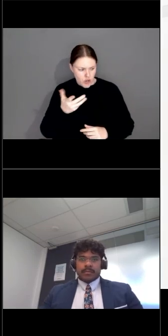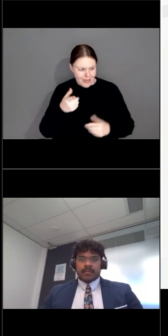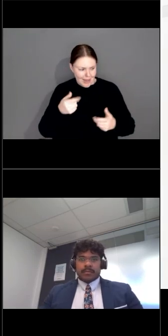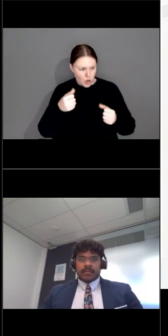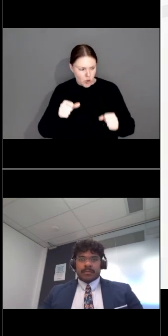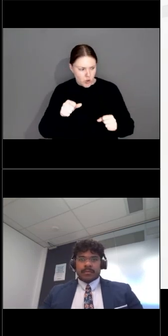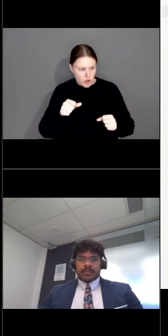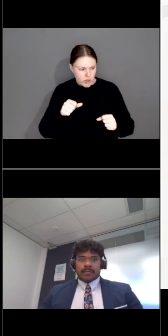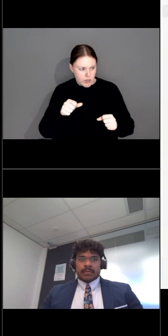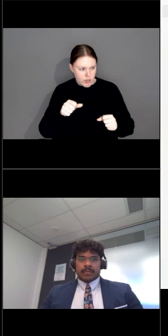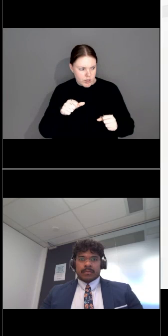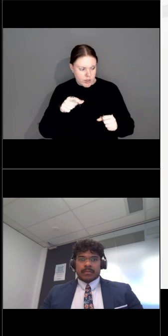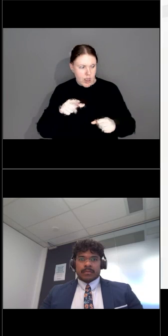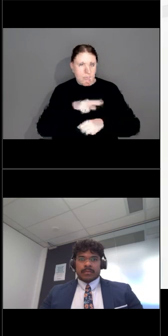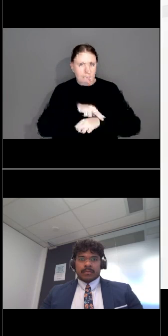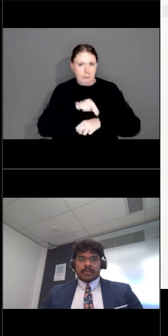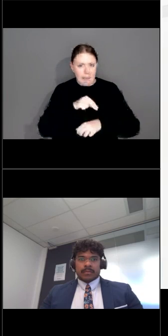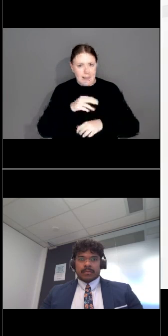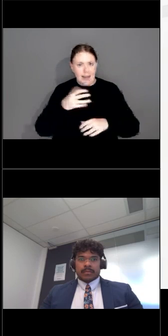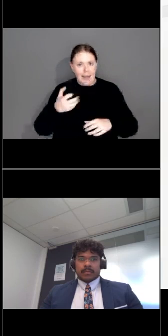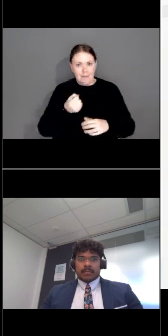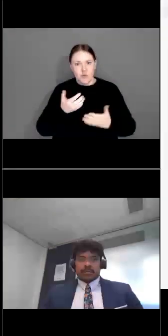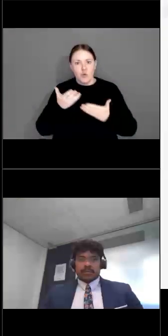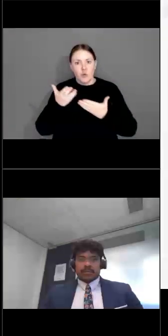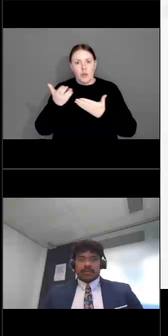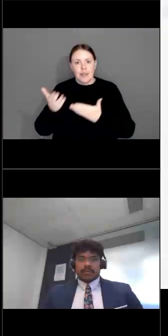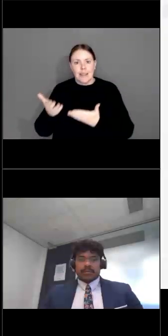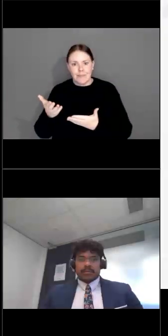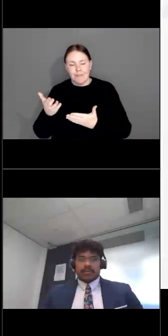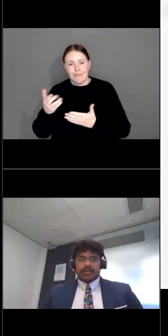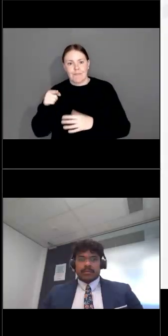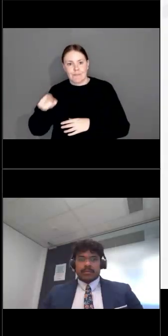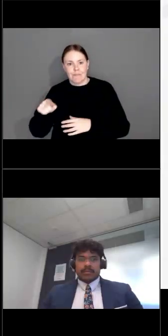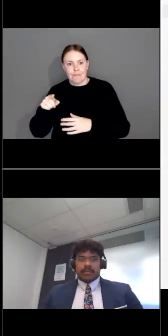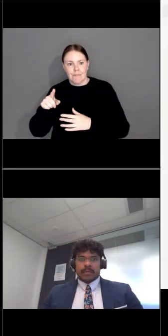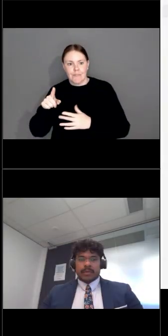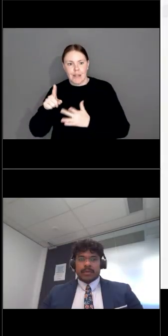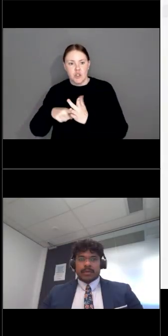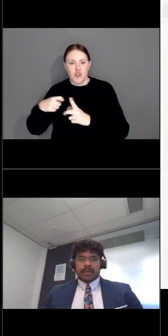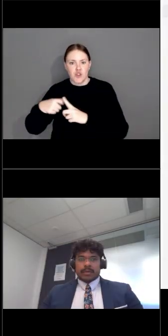police had to give the order to Jack to tell him he had to be in court they um they have to serve